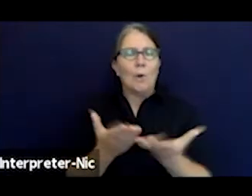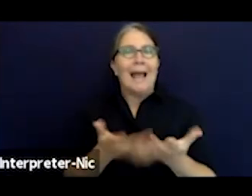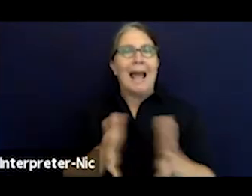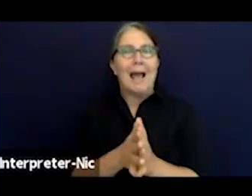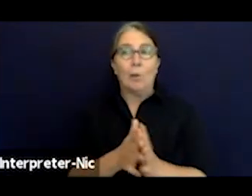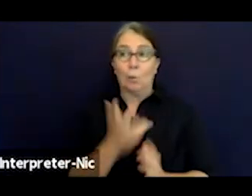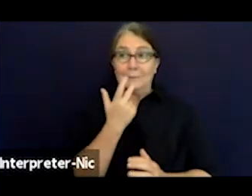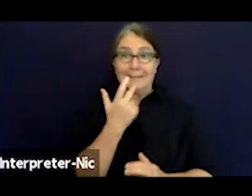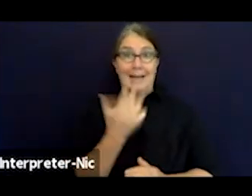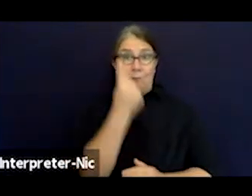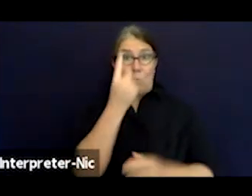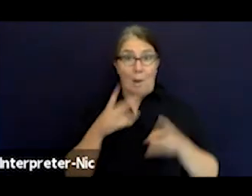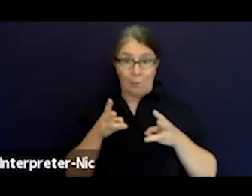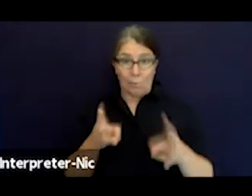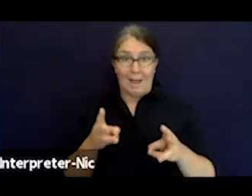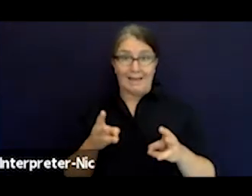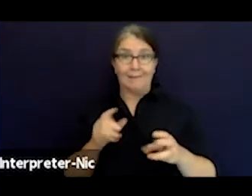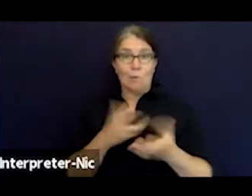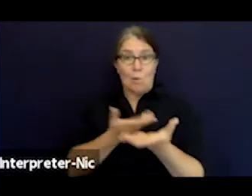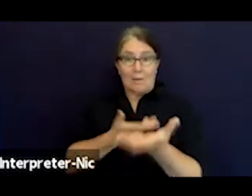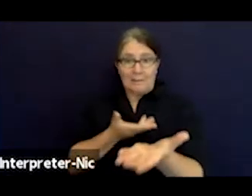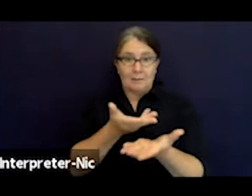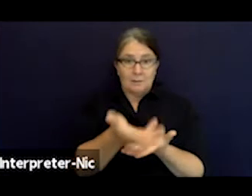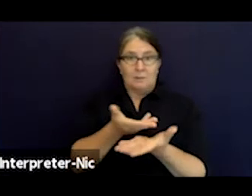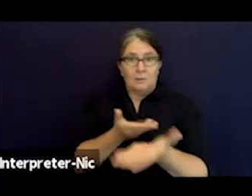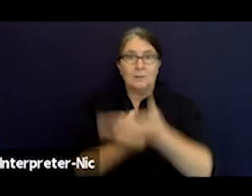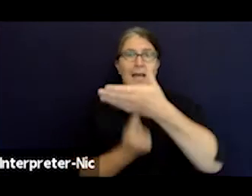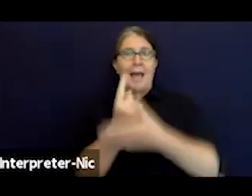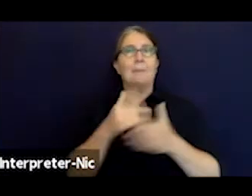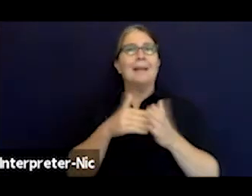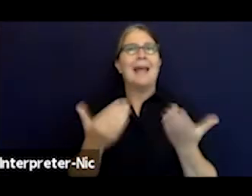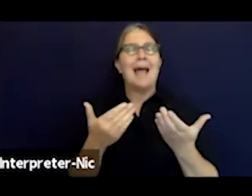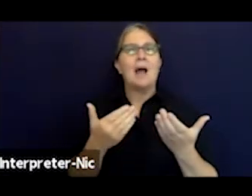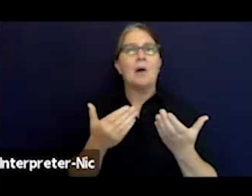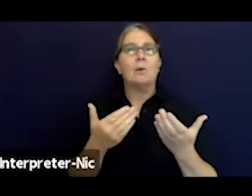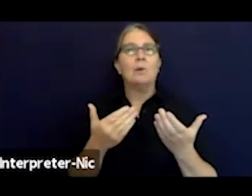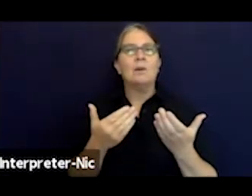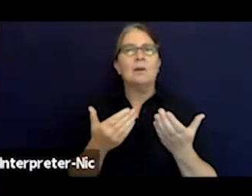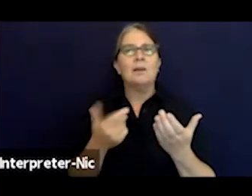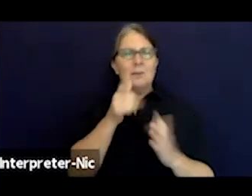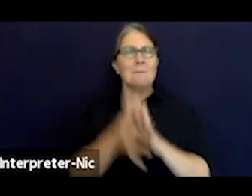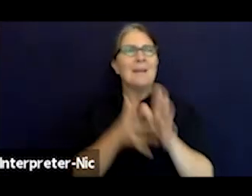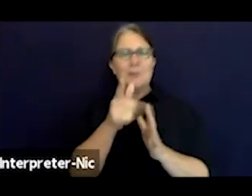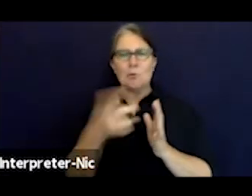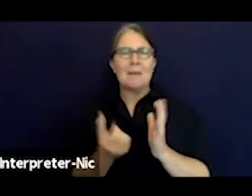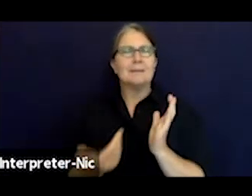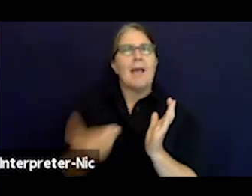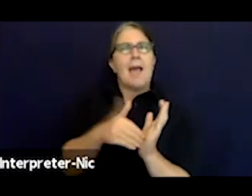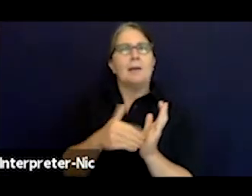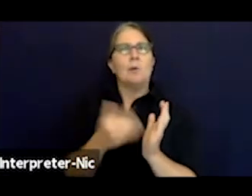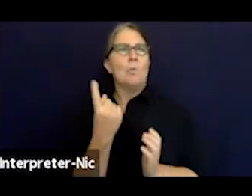those interactions to happen now, make one more way. That's the plus 1, in plus 1 design. It's not